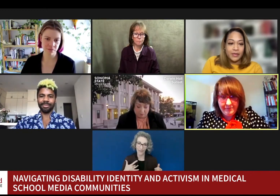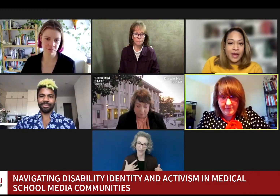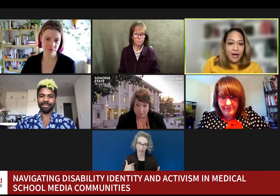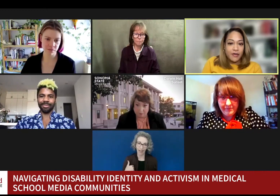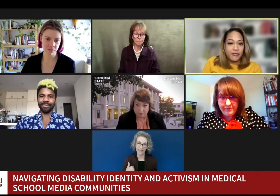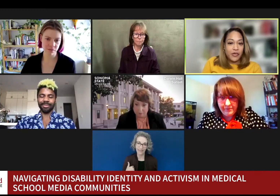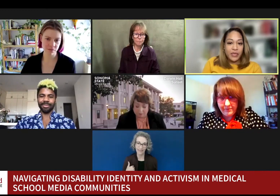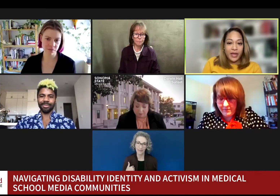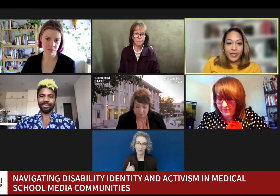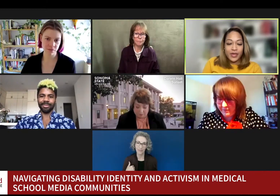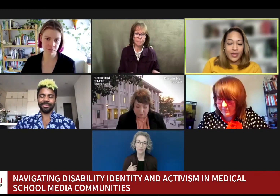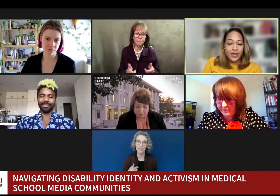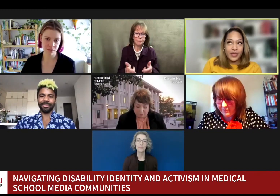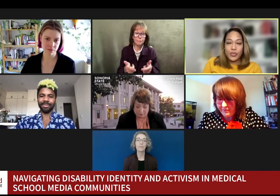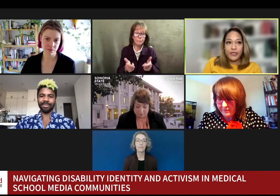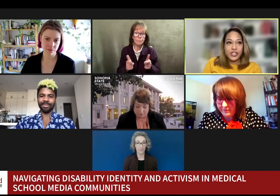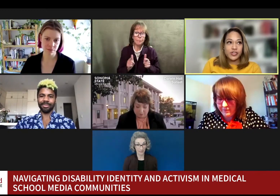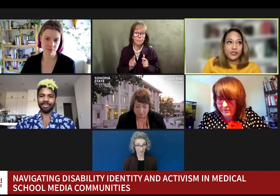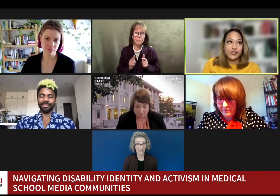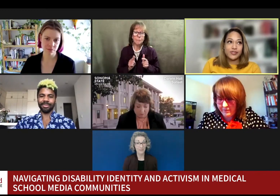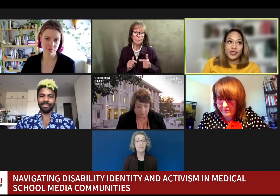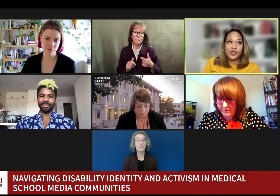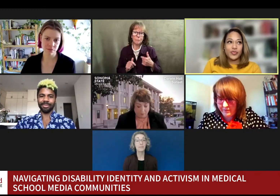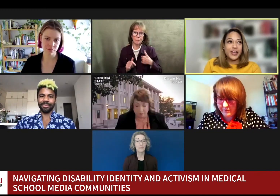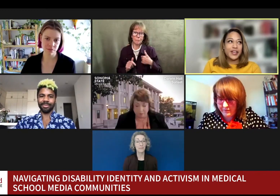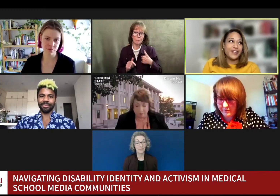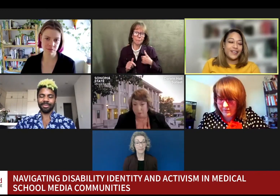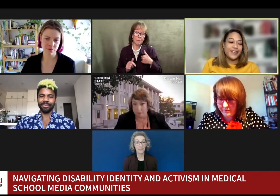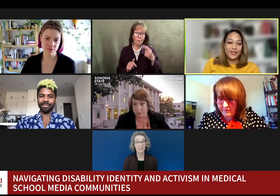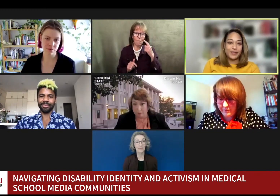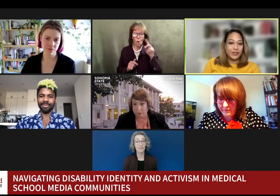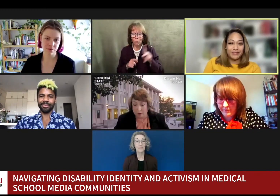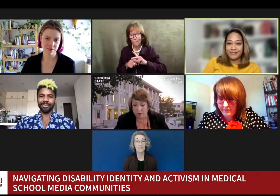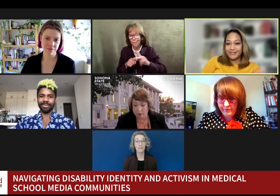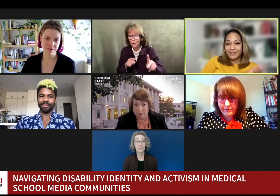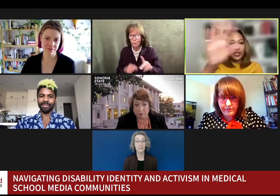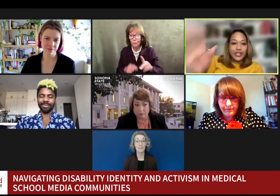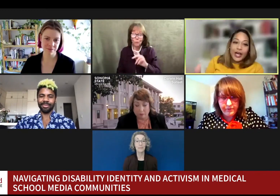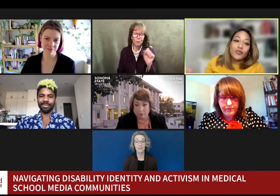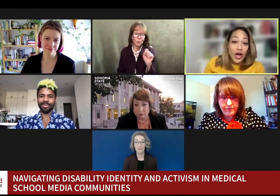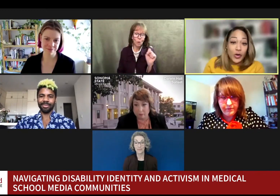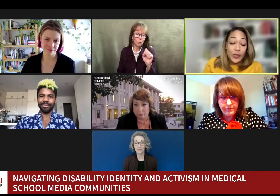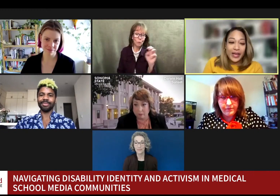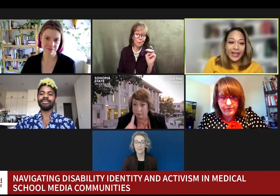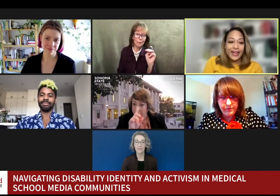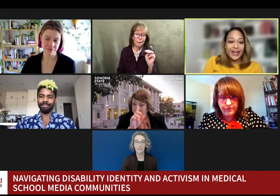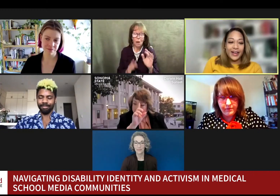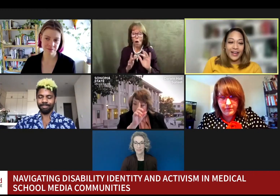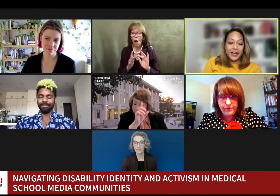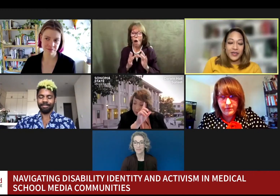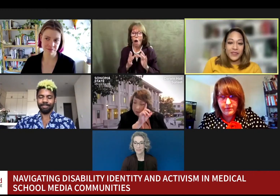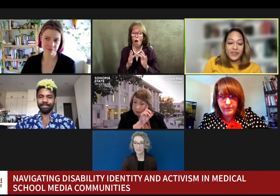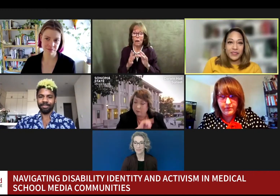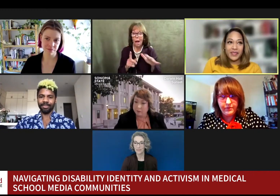Yeah, for me in the professional social media online realm.